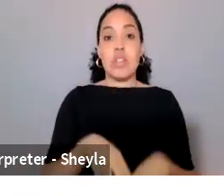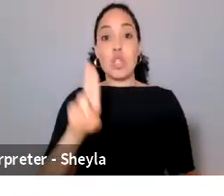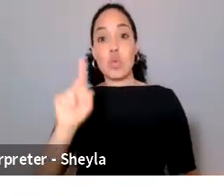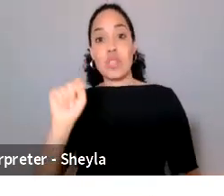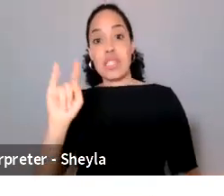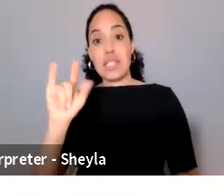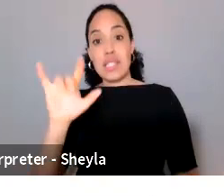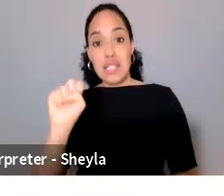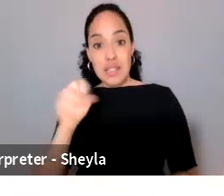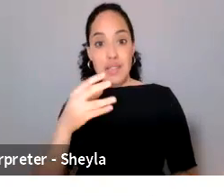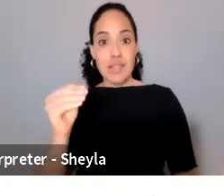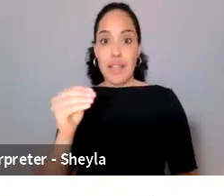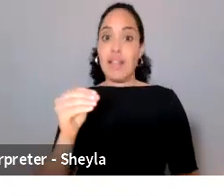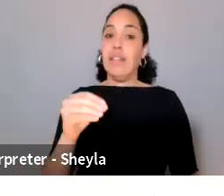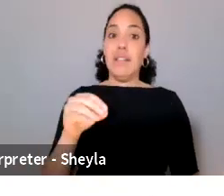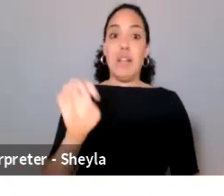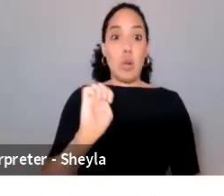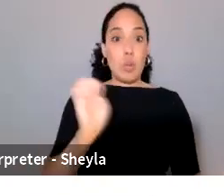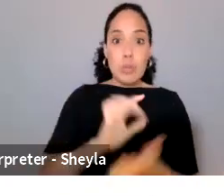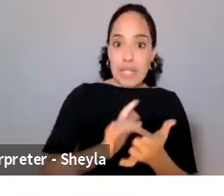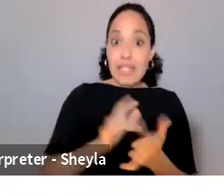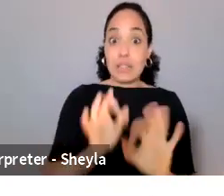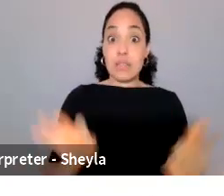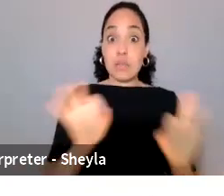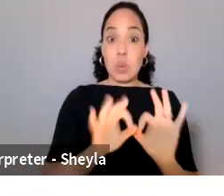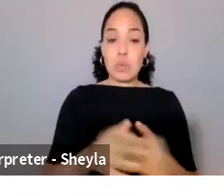you also need to stay informed sign up for your local emergency alerts